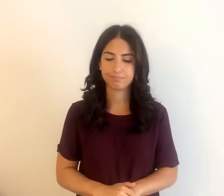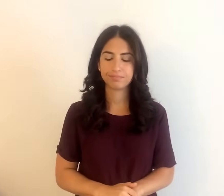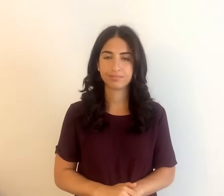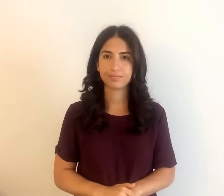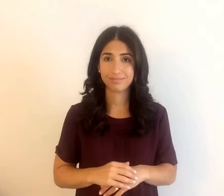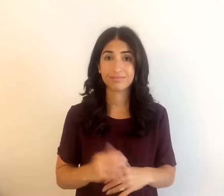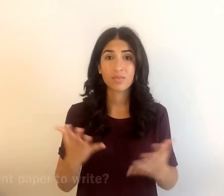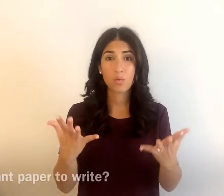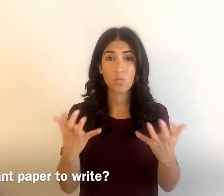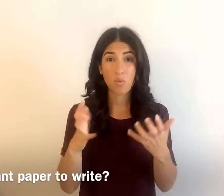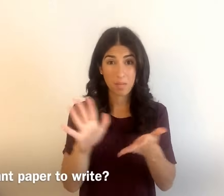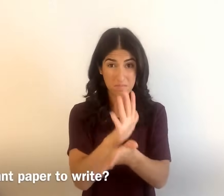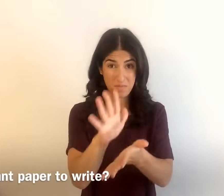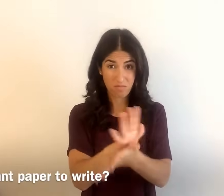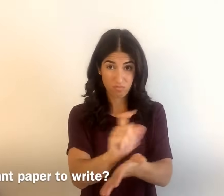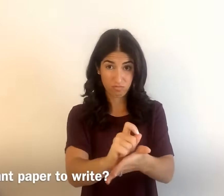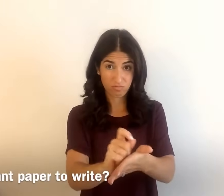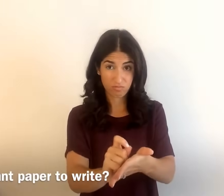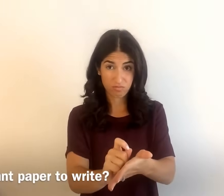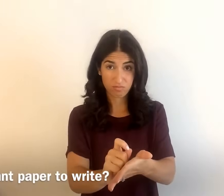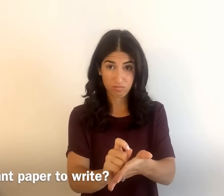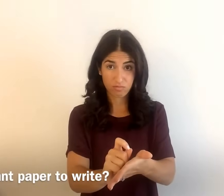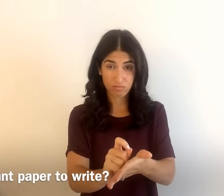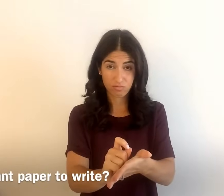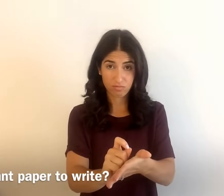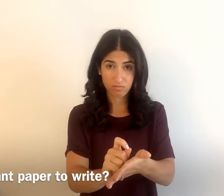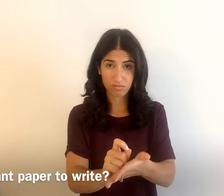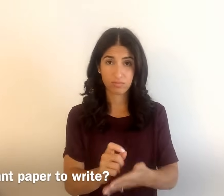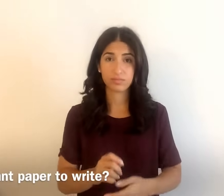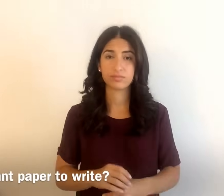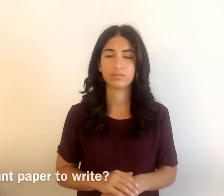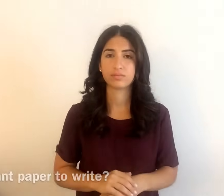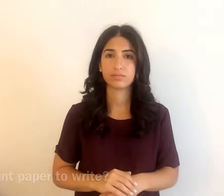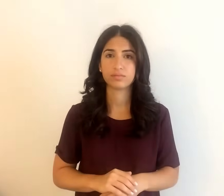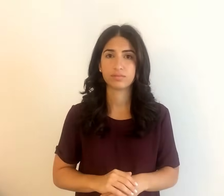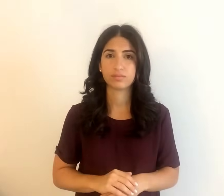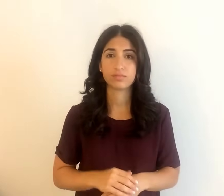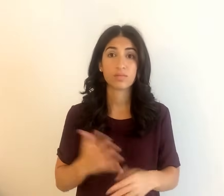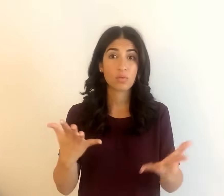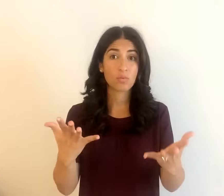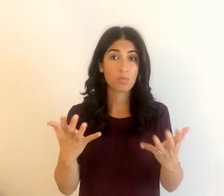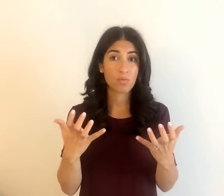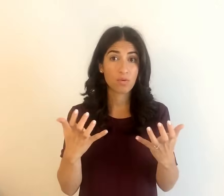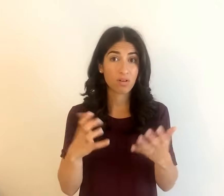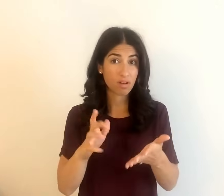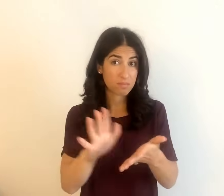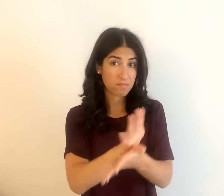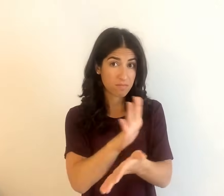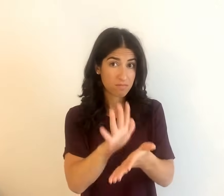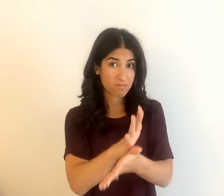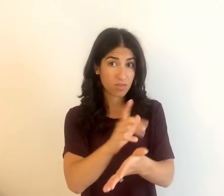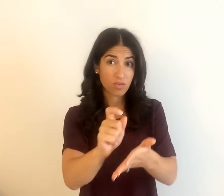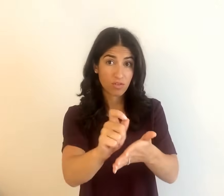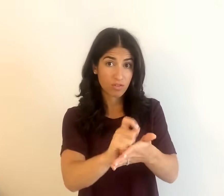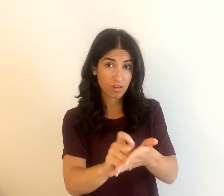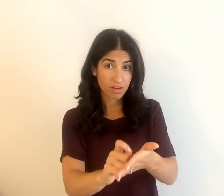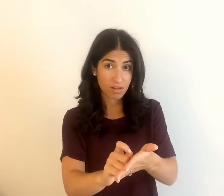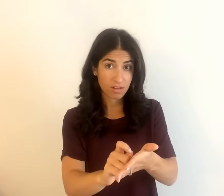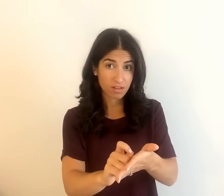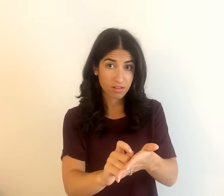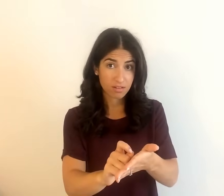"want paper to write?" so it's like "do